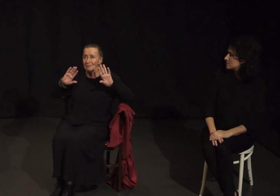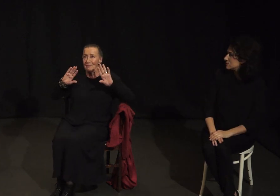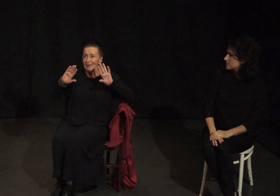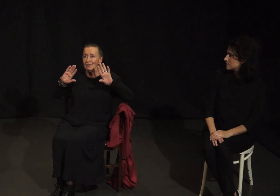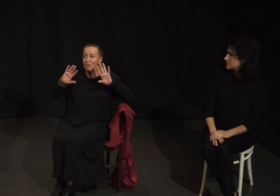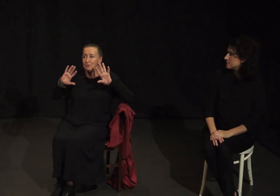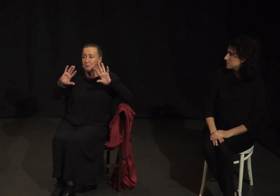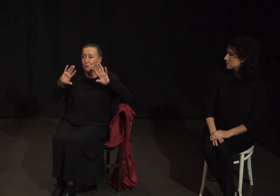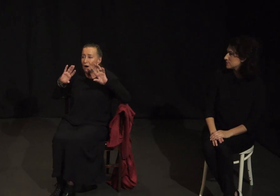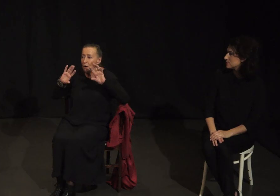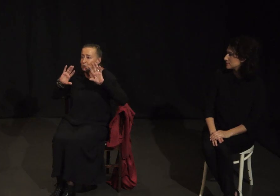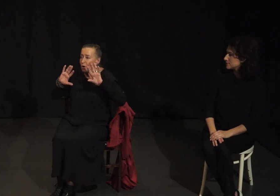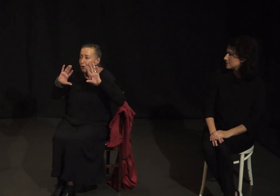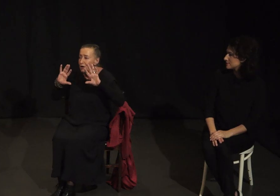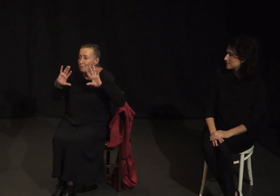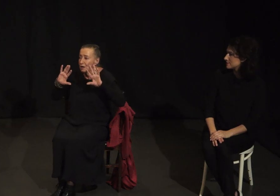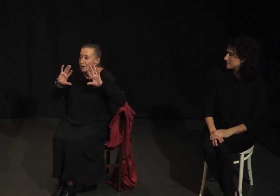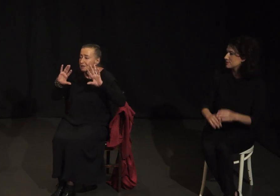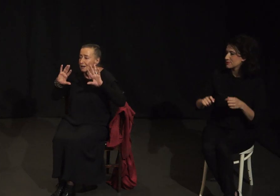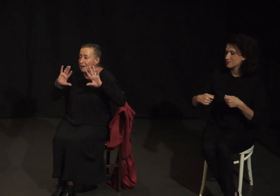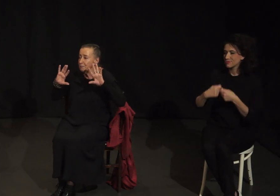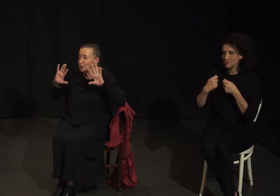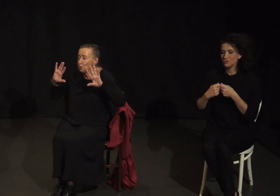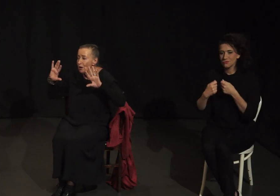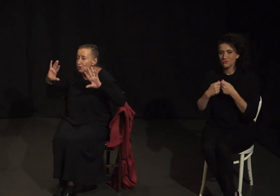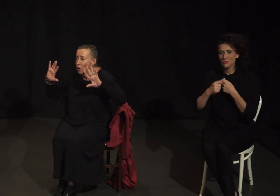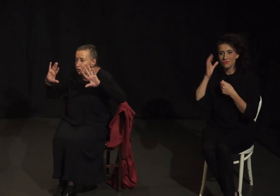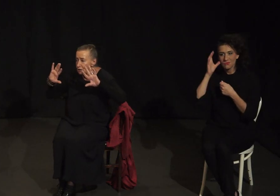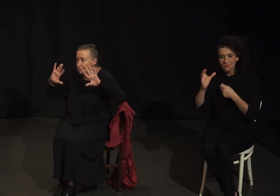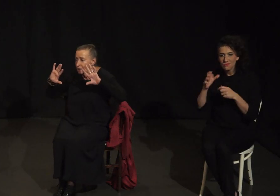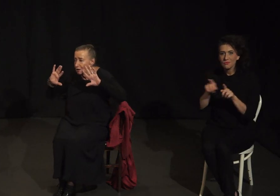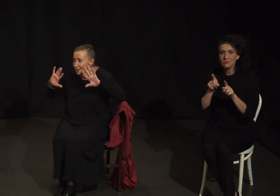to be its co-author, its curator.